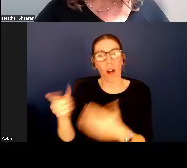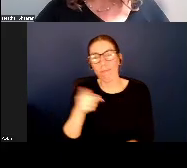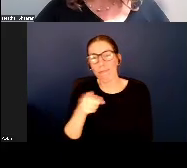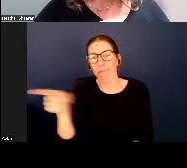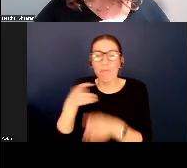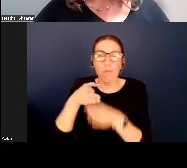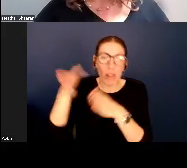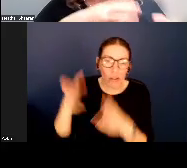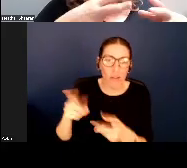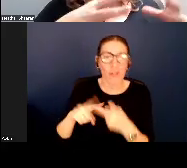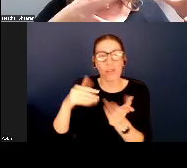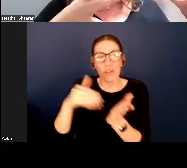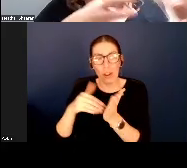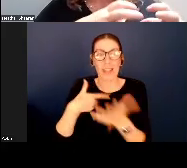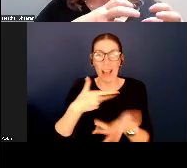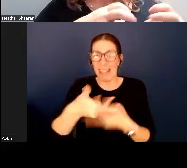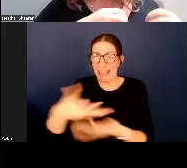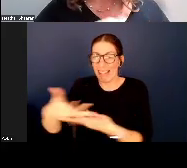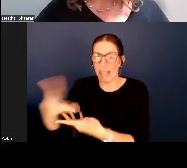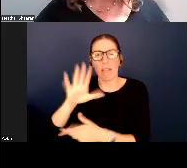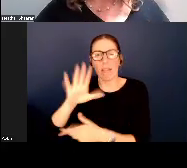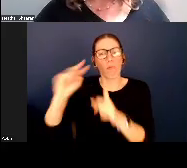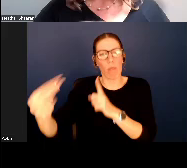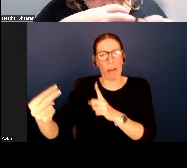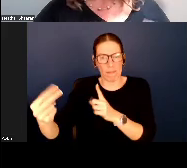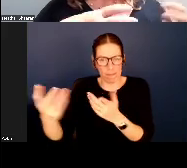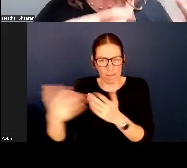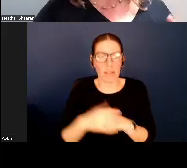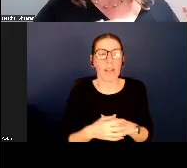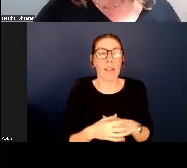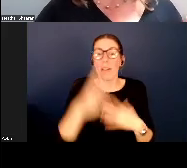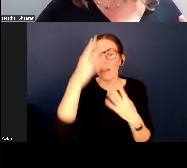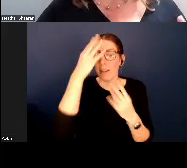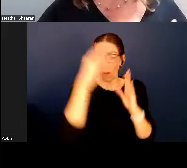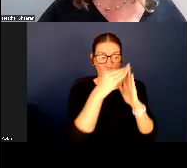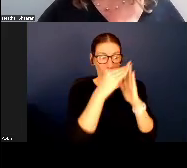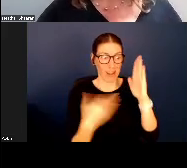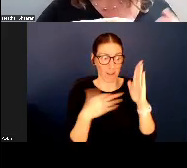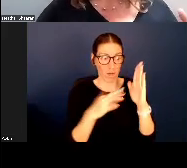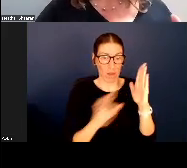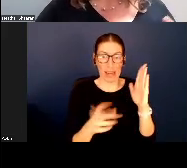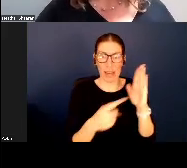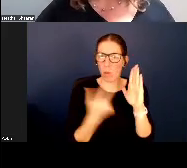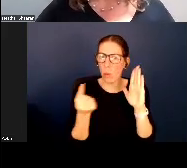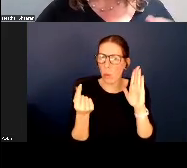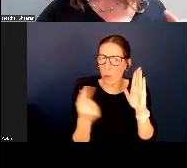because it's one thing to have this information, but then we have to start to get a sense of what